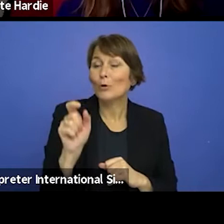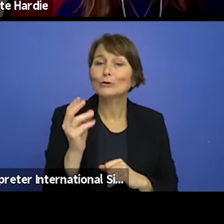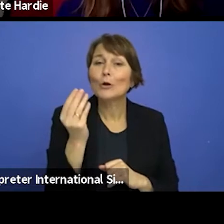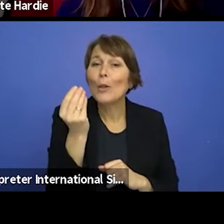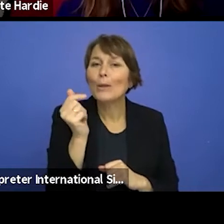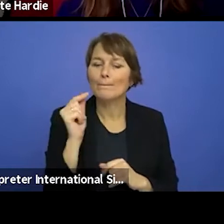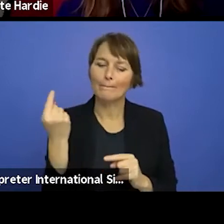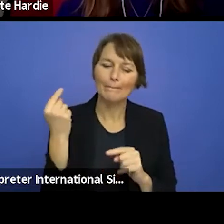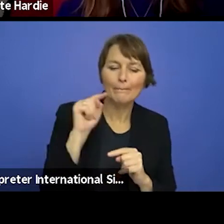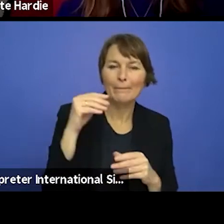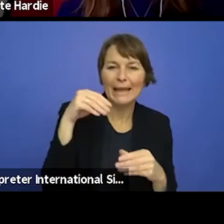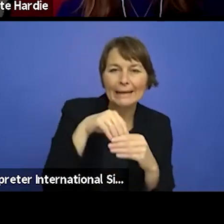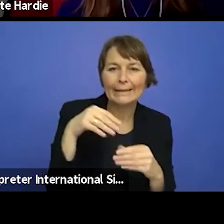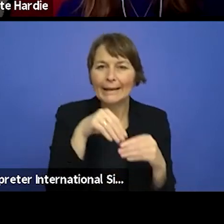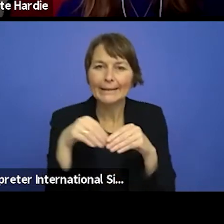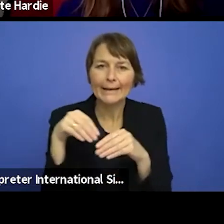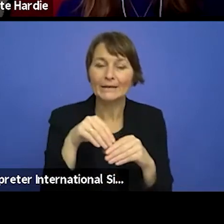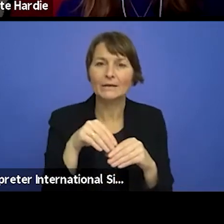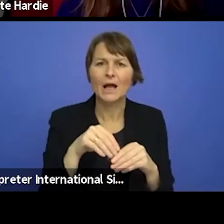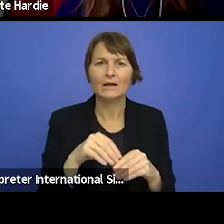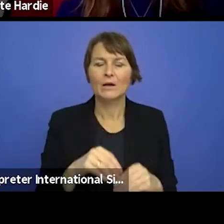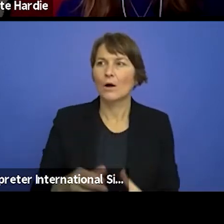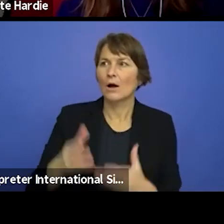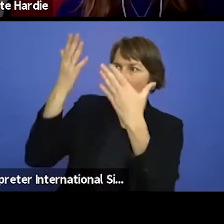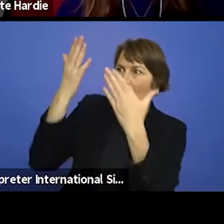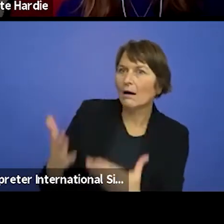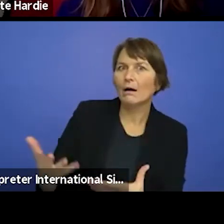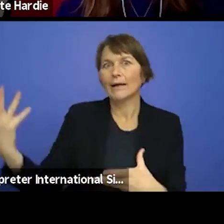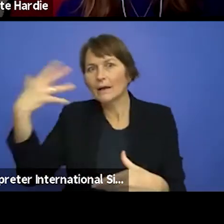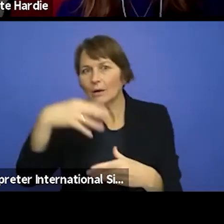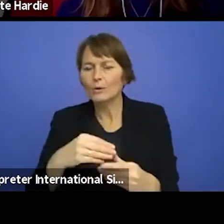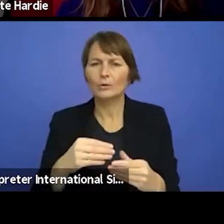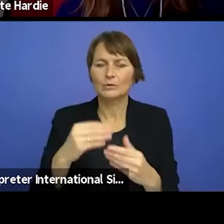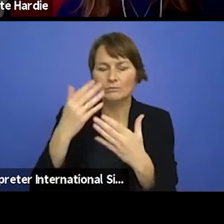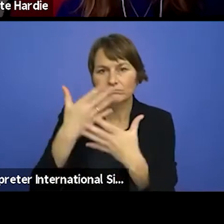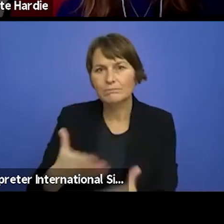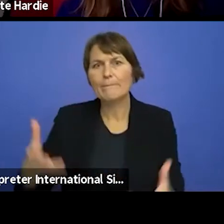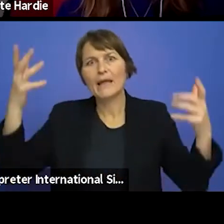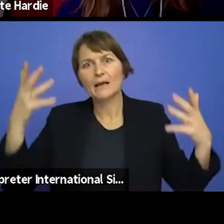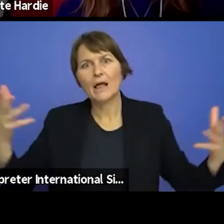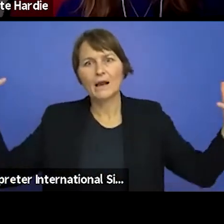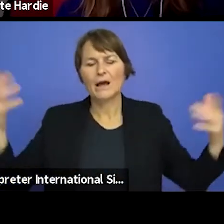interesting you know and that we always oversee. So for me that's like what is it what I'm aiming,